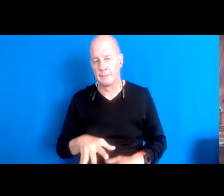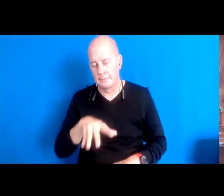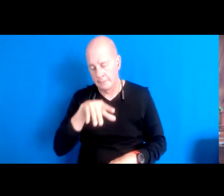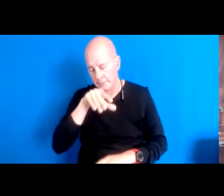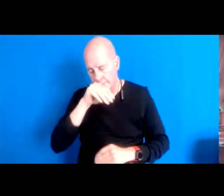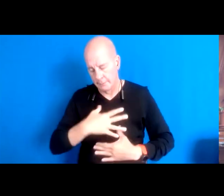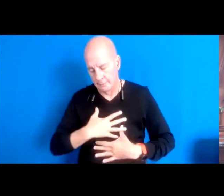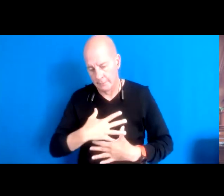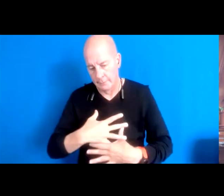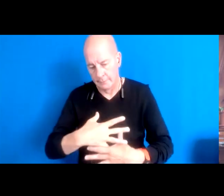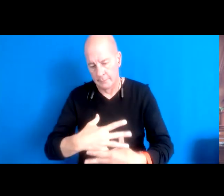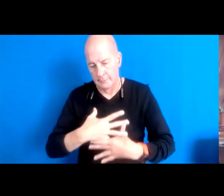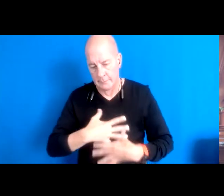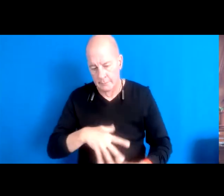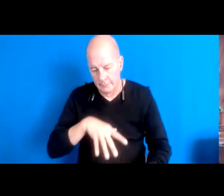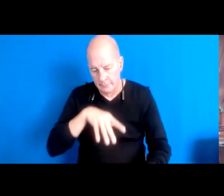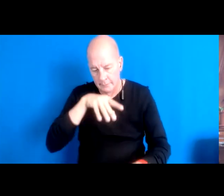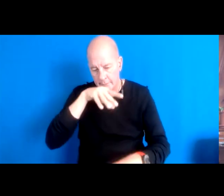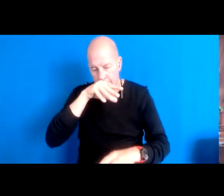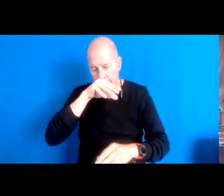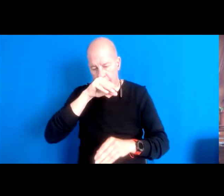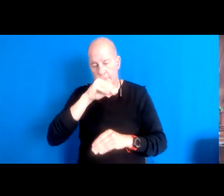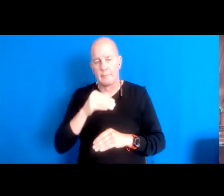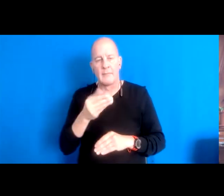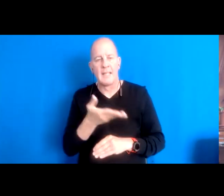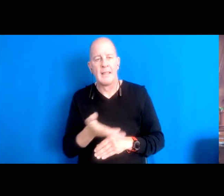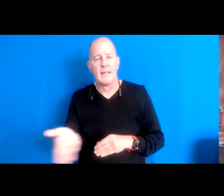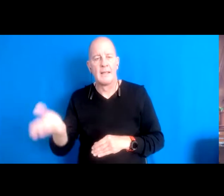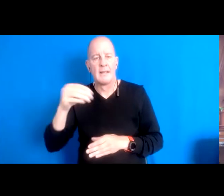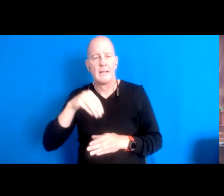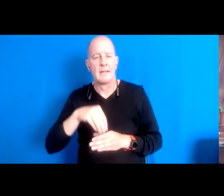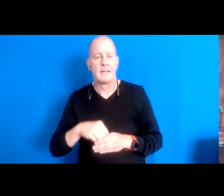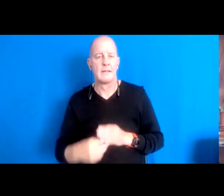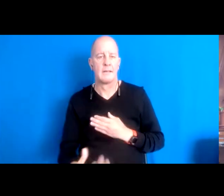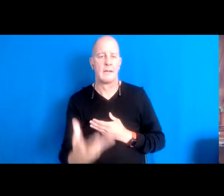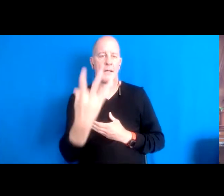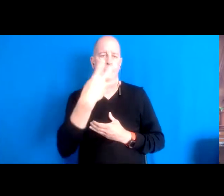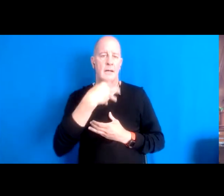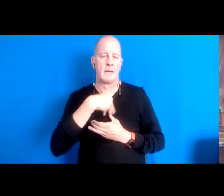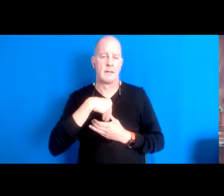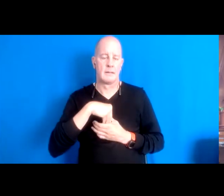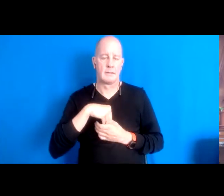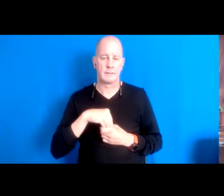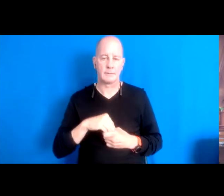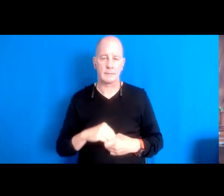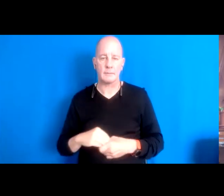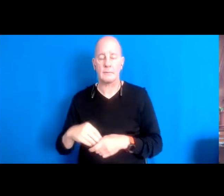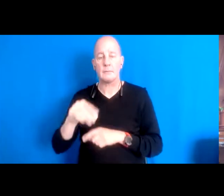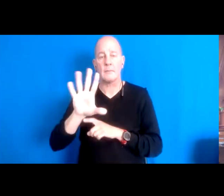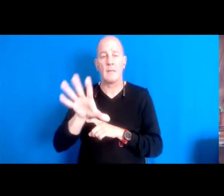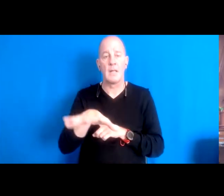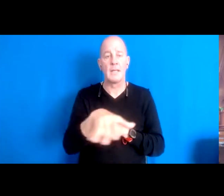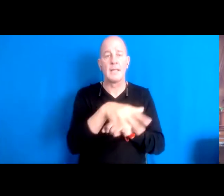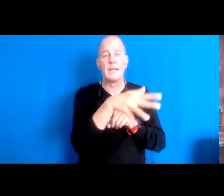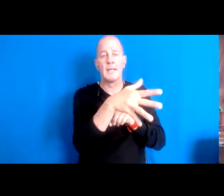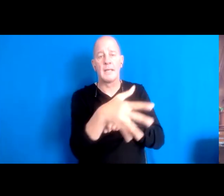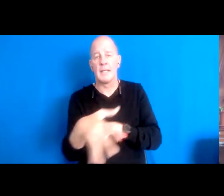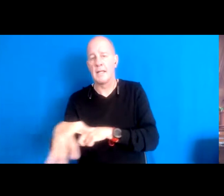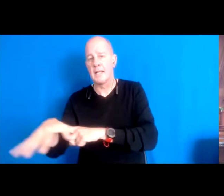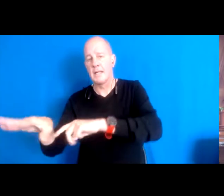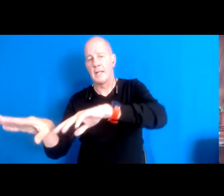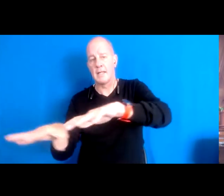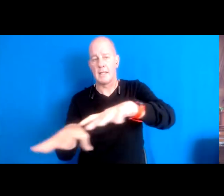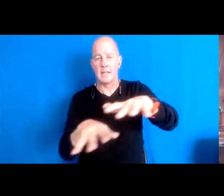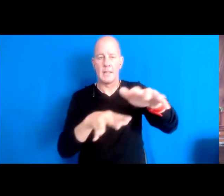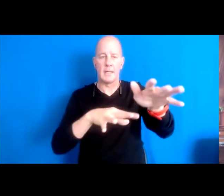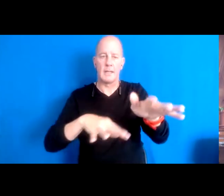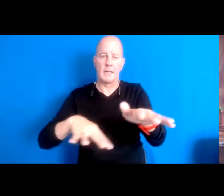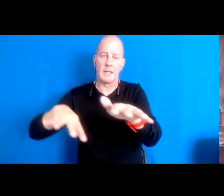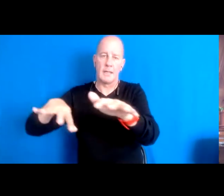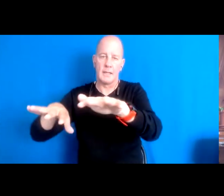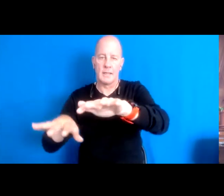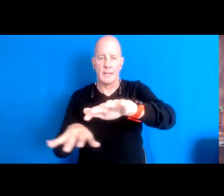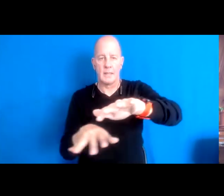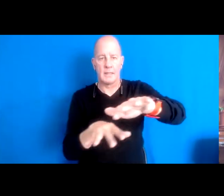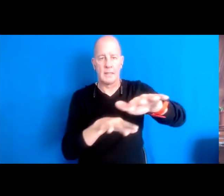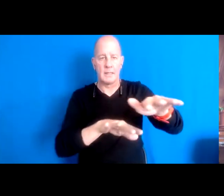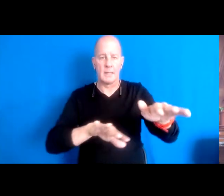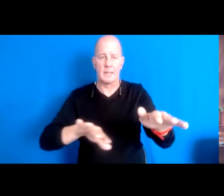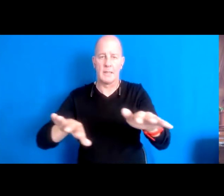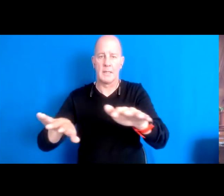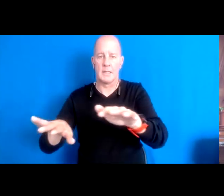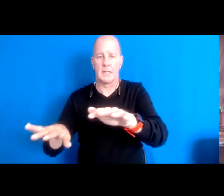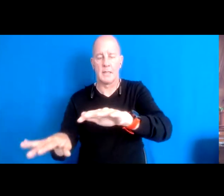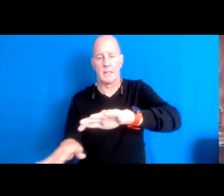16:14:20 leaves blowing.